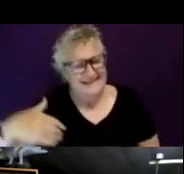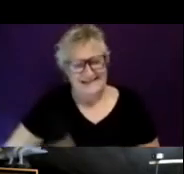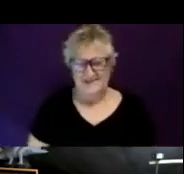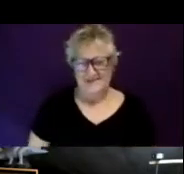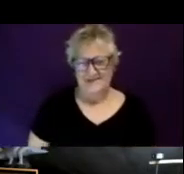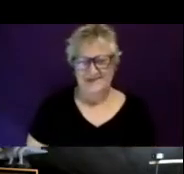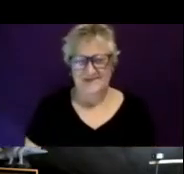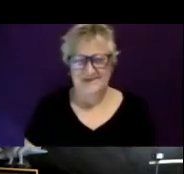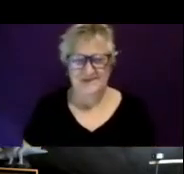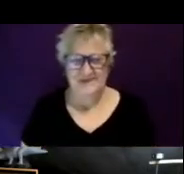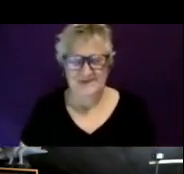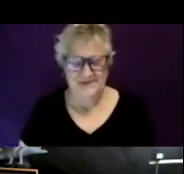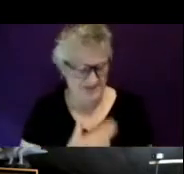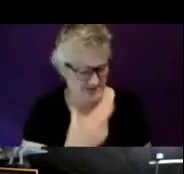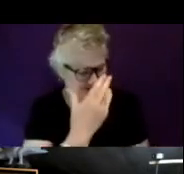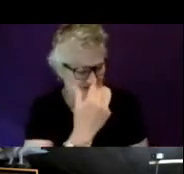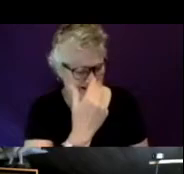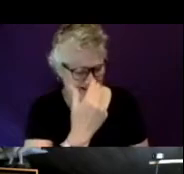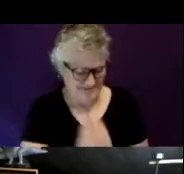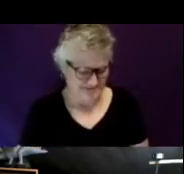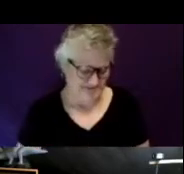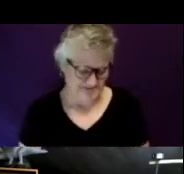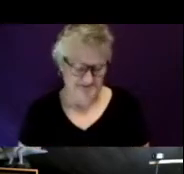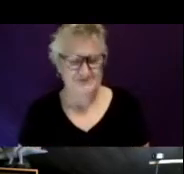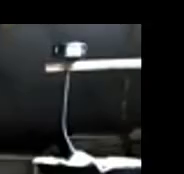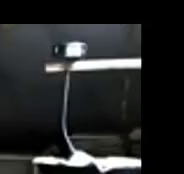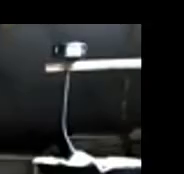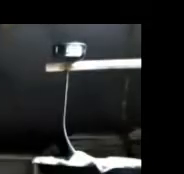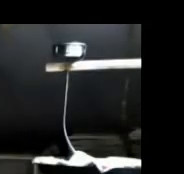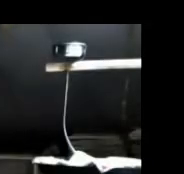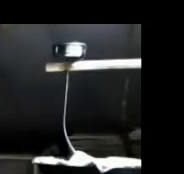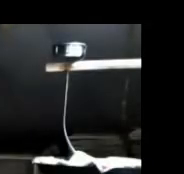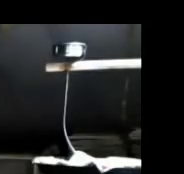That's funny! So what is the most inspiring thing about